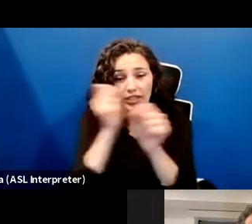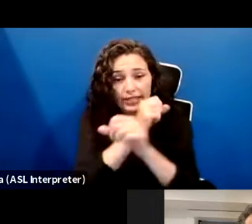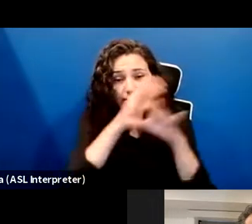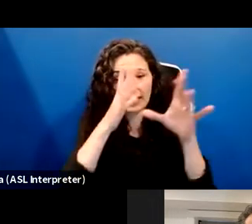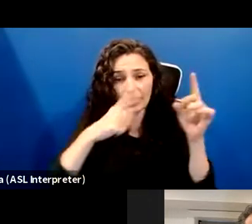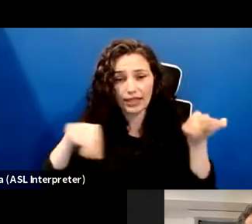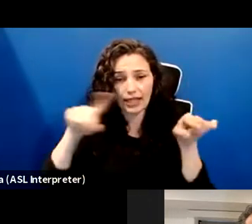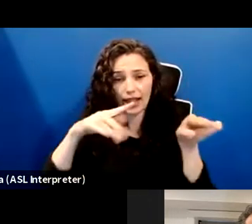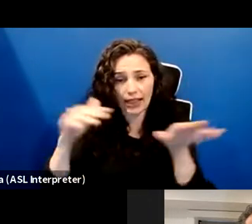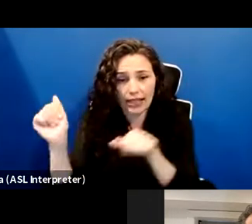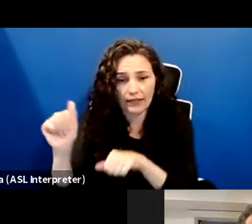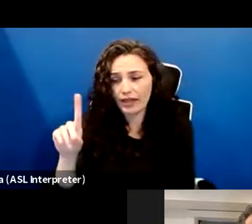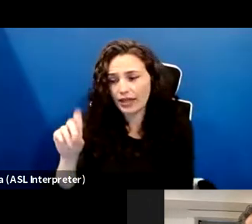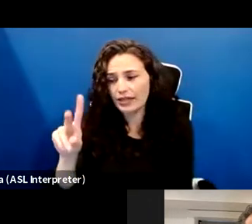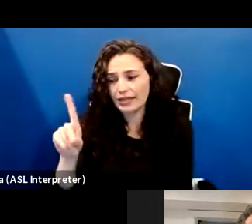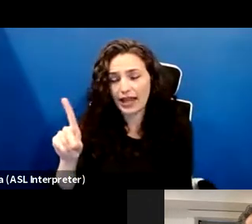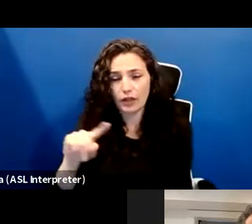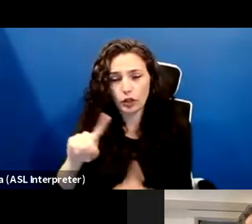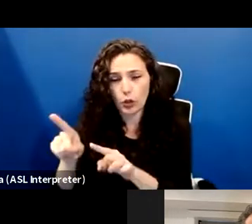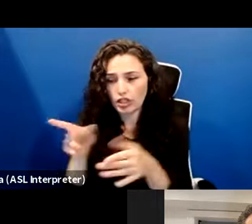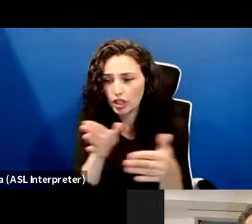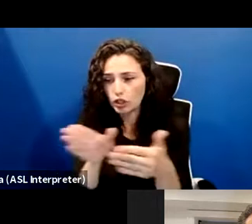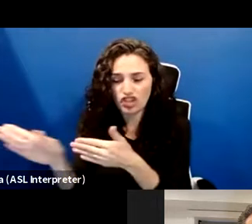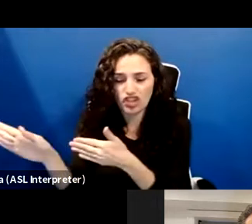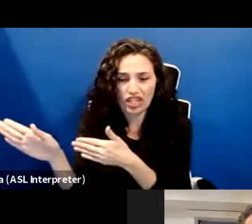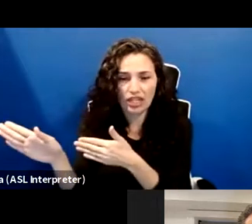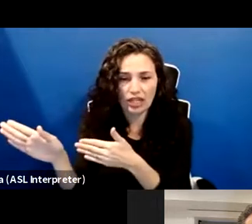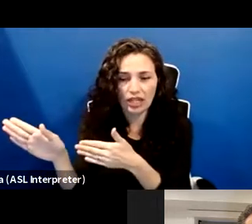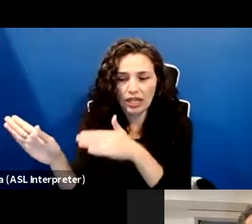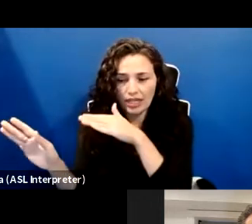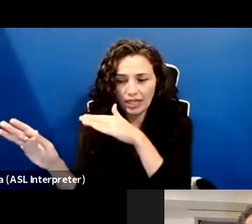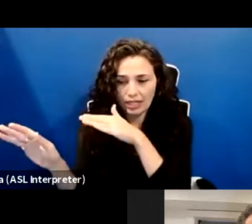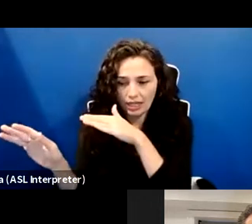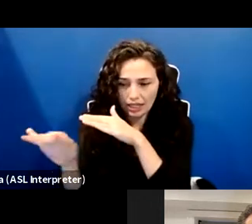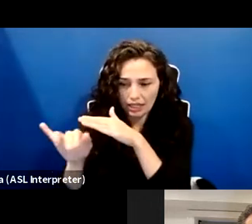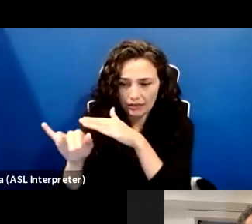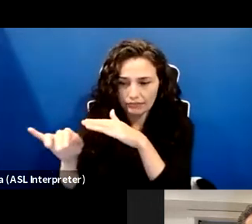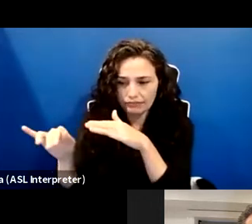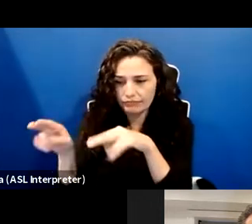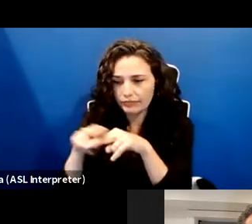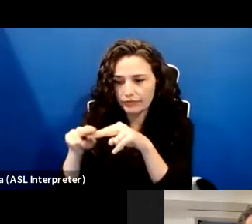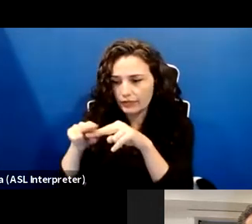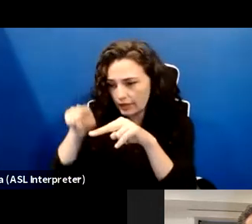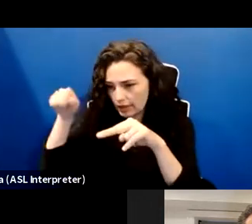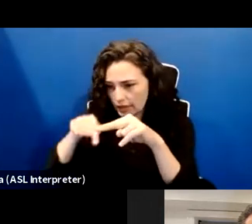you know, David goes out to the street, goes into the subway, it's completely natural. You know, it's a daily thing.